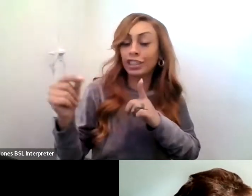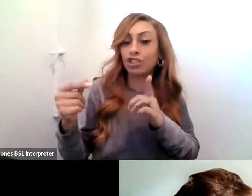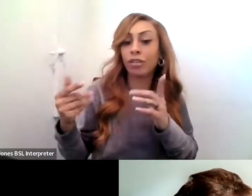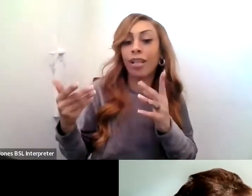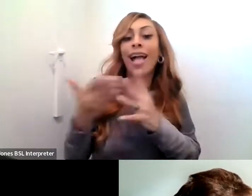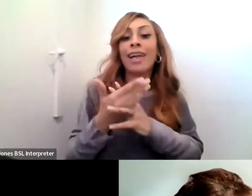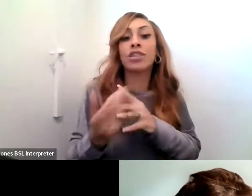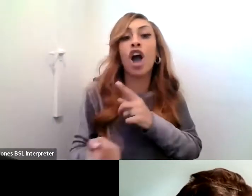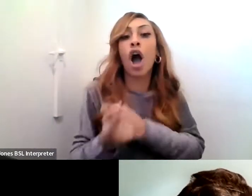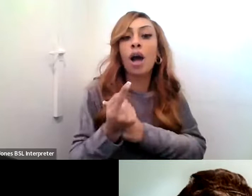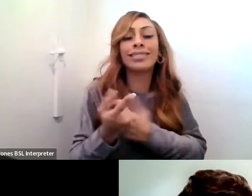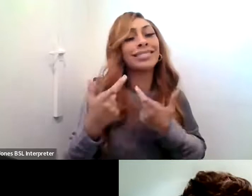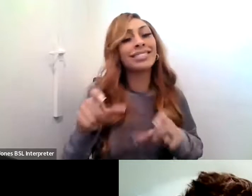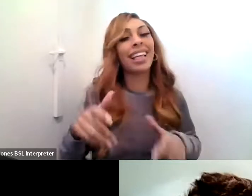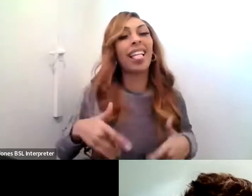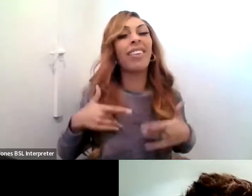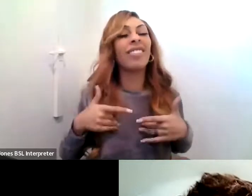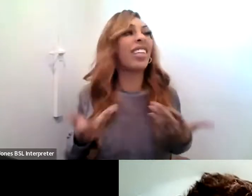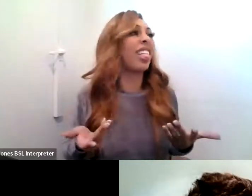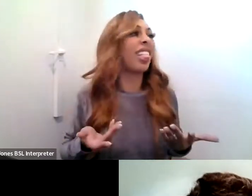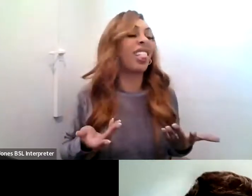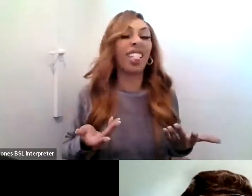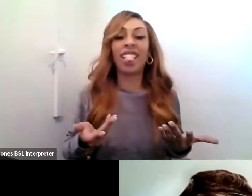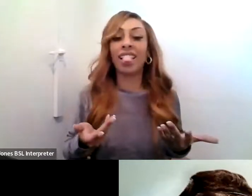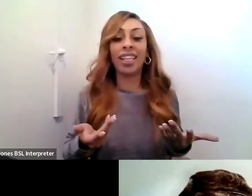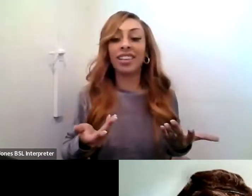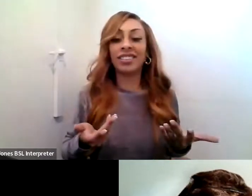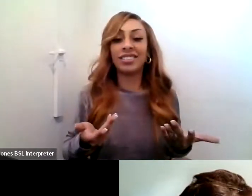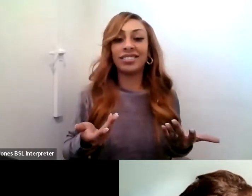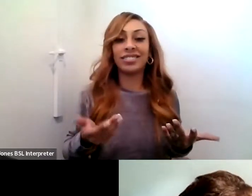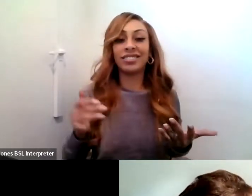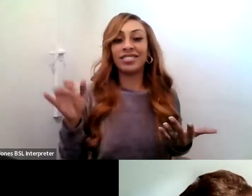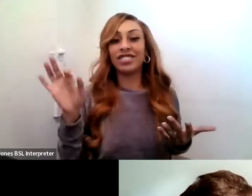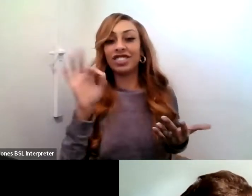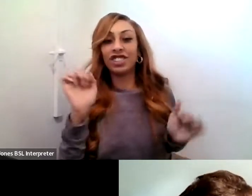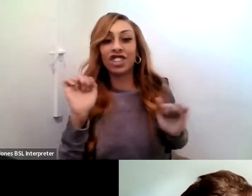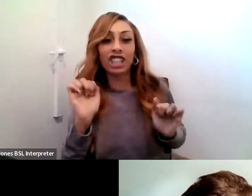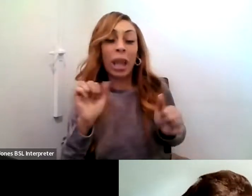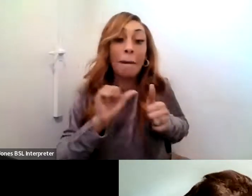but it does still feel a little bit like there isn't maybe a best practice around accessing the work.